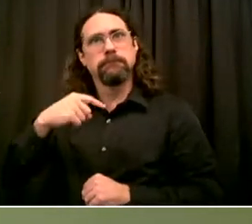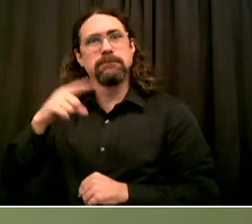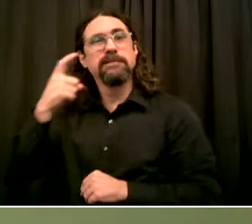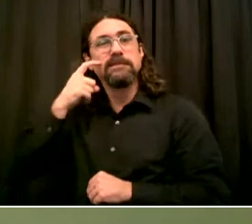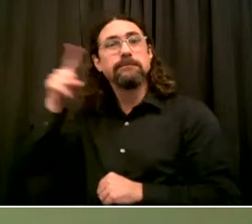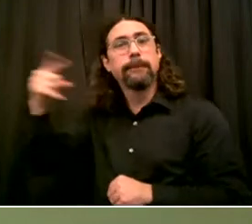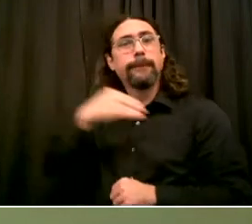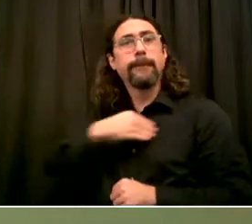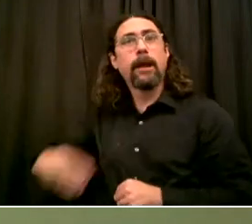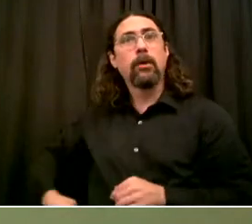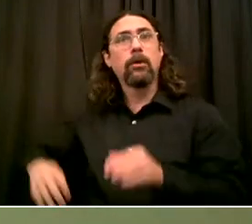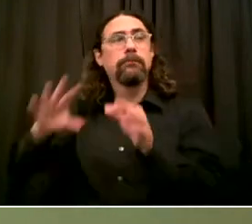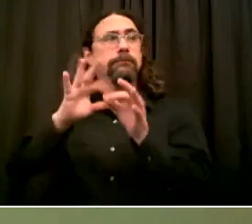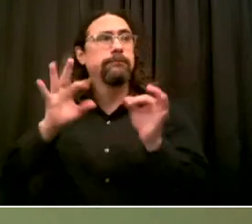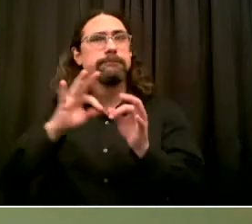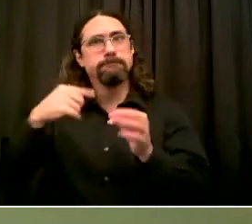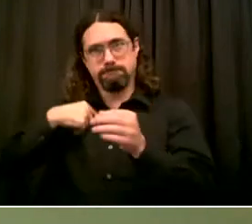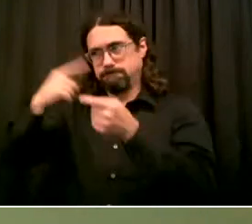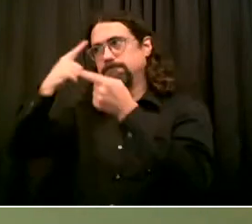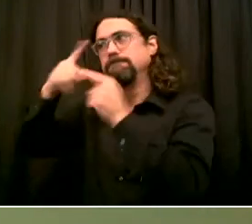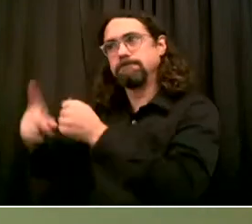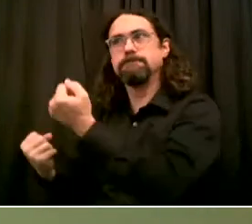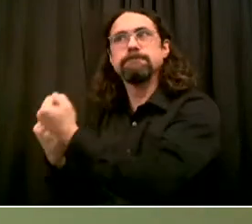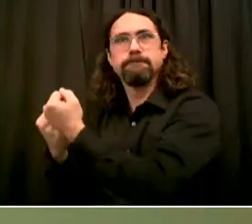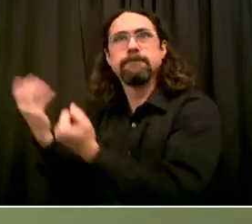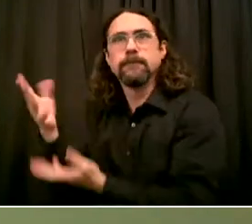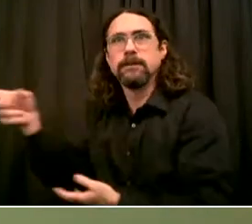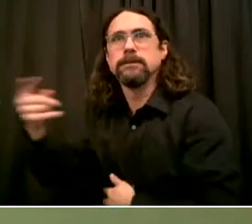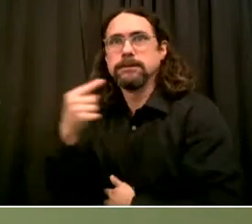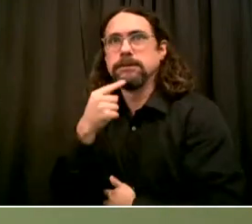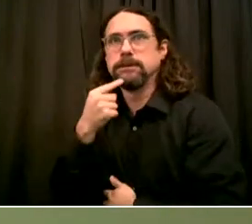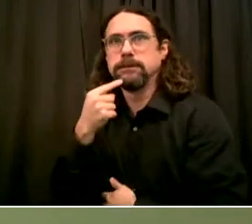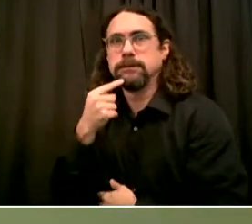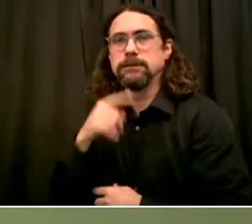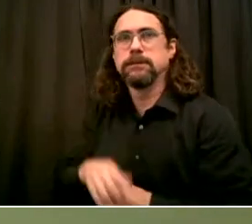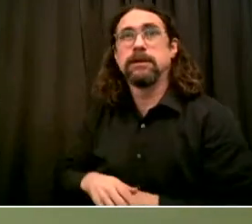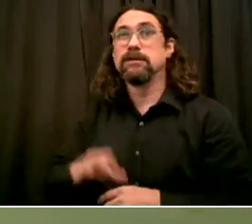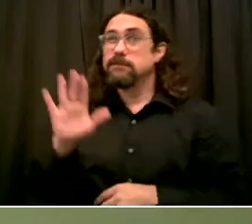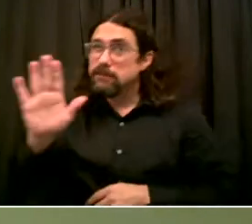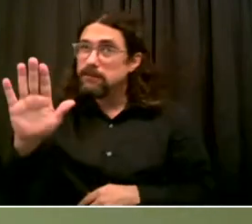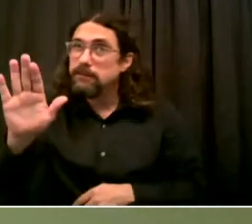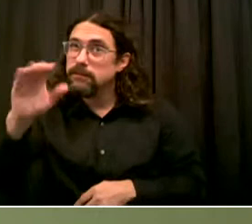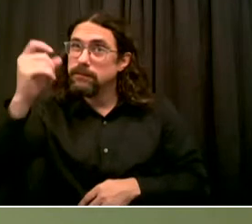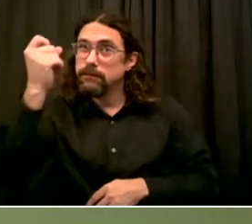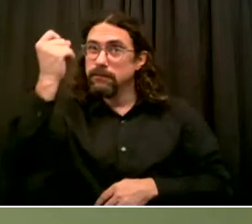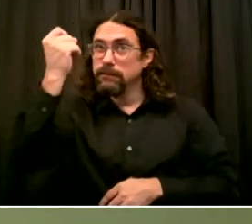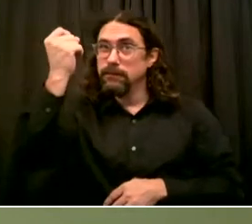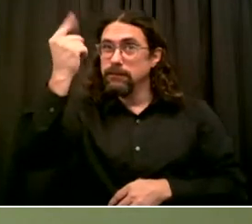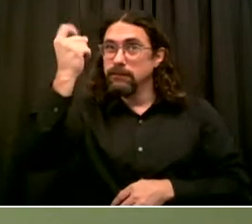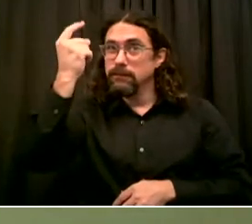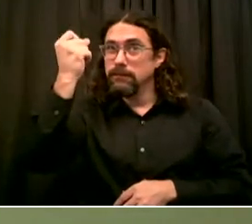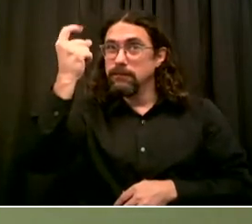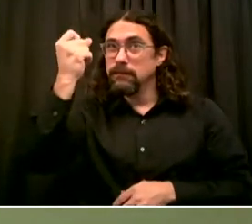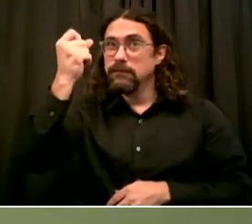DISEASE WHICH IS THAT WE ONLY HAVE VERY BLUNT TOOLS TO CONTROL